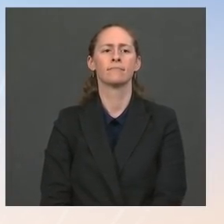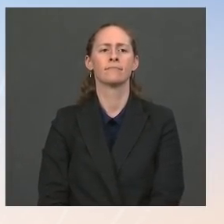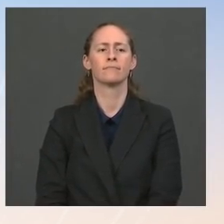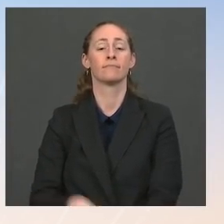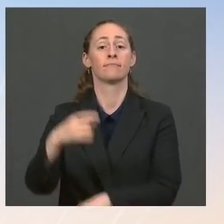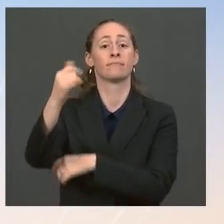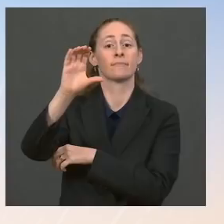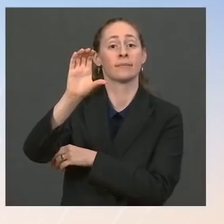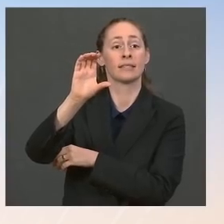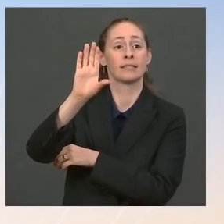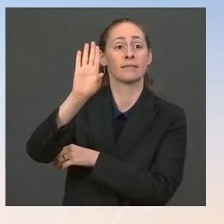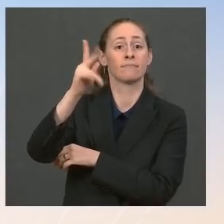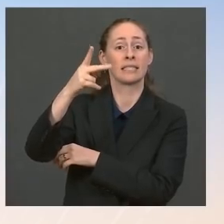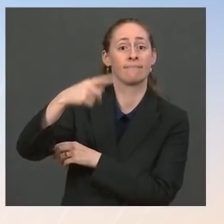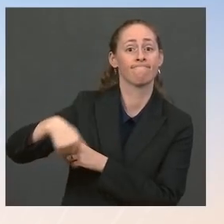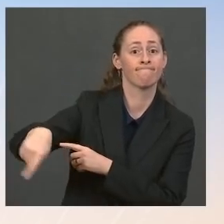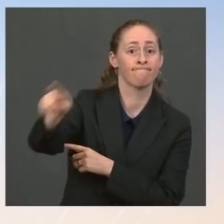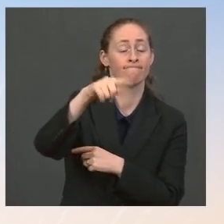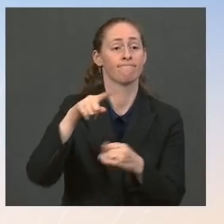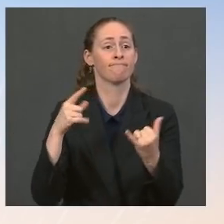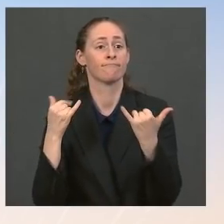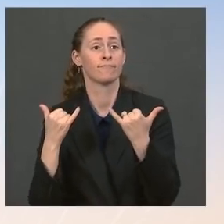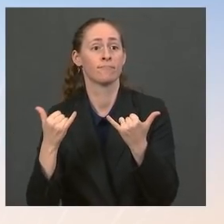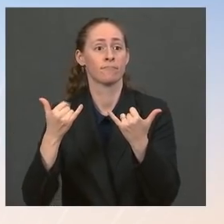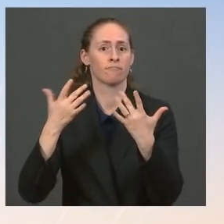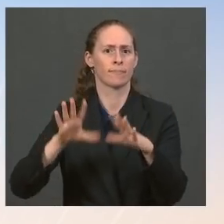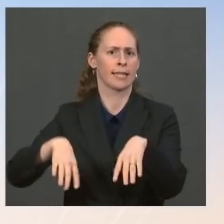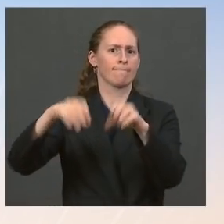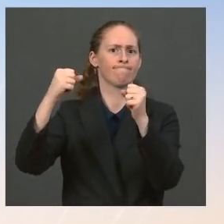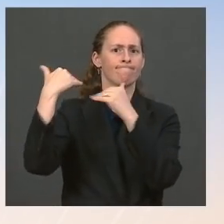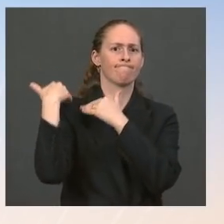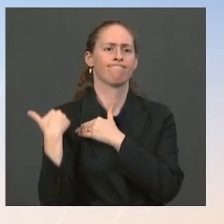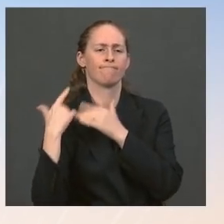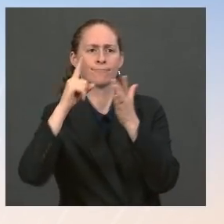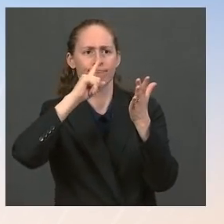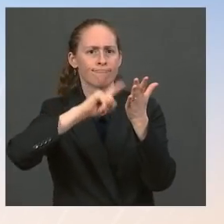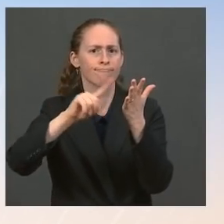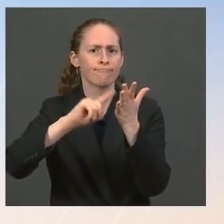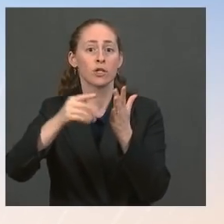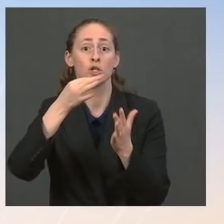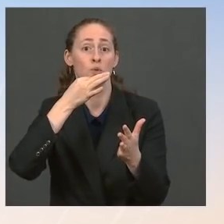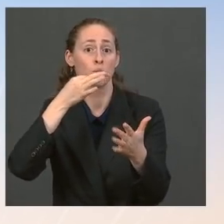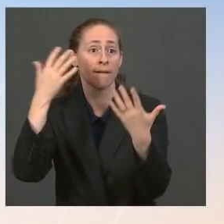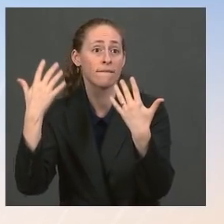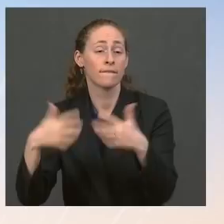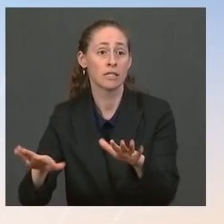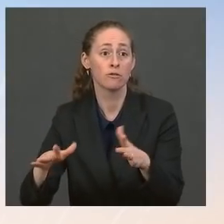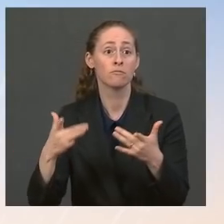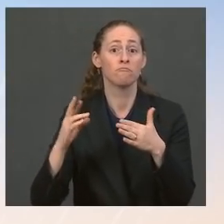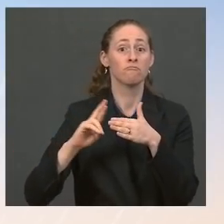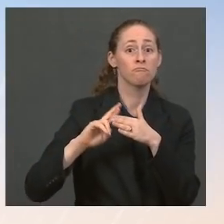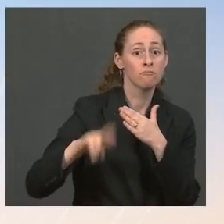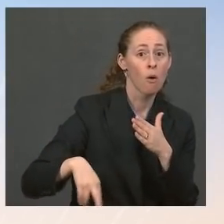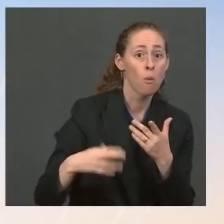are leading the investigation, which will conclude quickly. The results of the investigation I will make public.